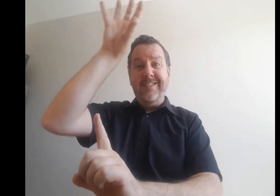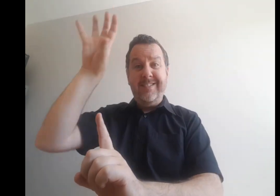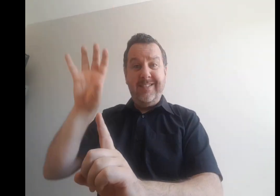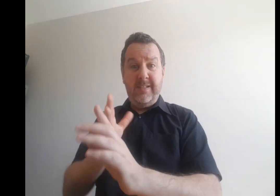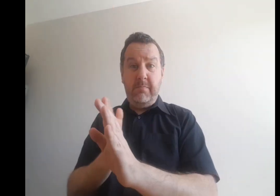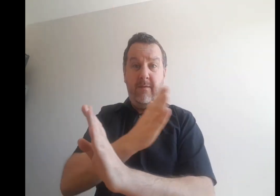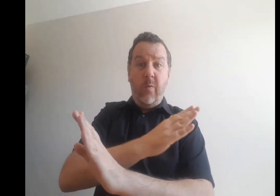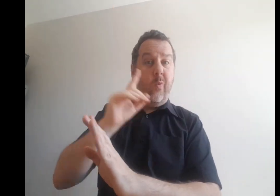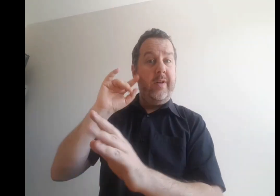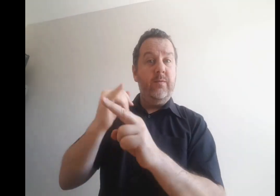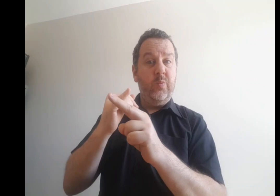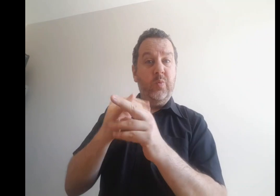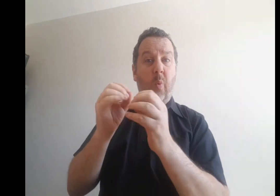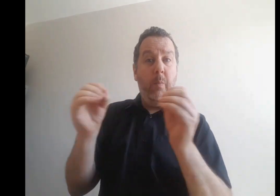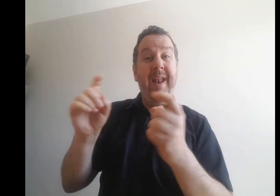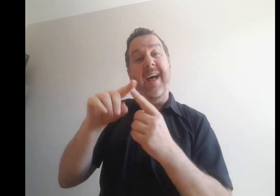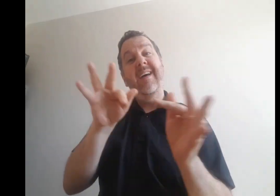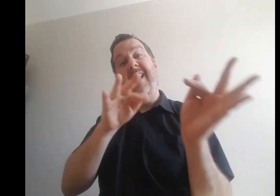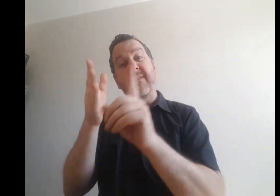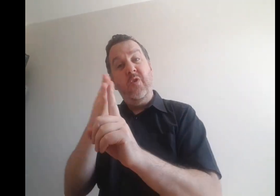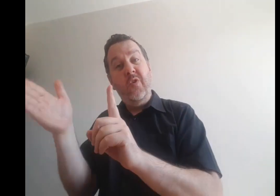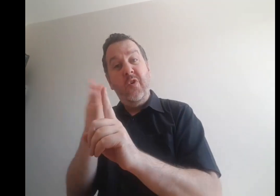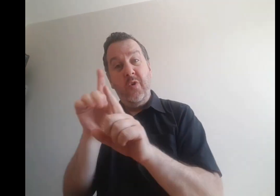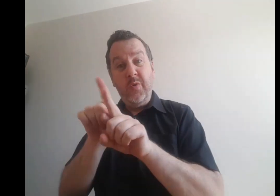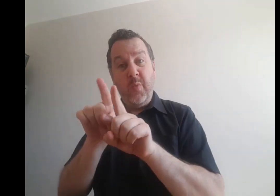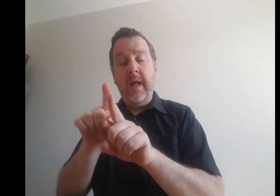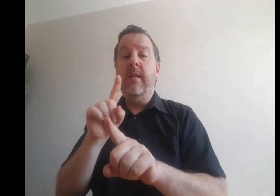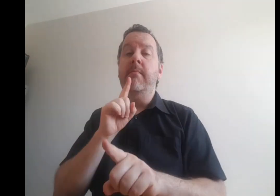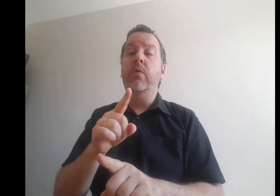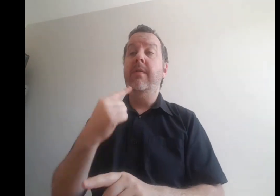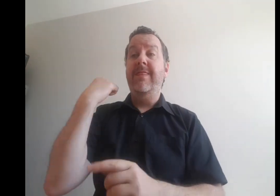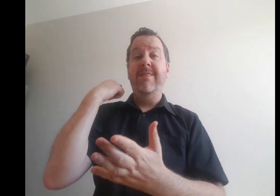prior to the deaf schools being opened and afterwards.